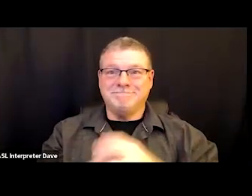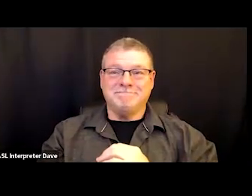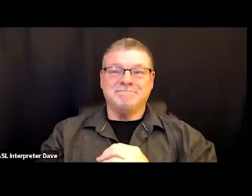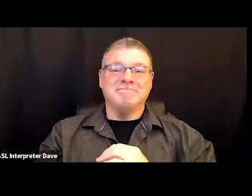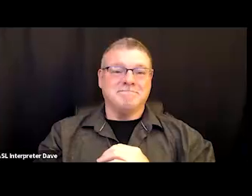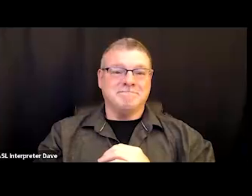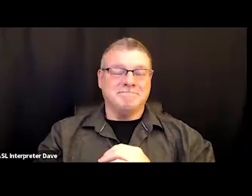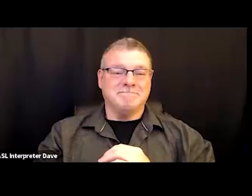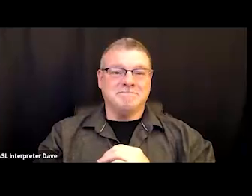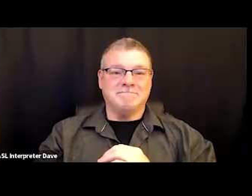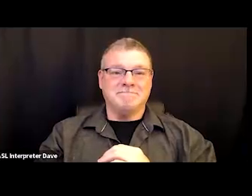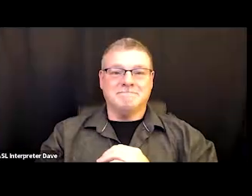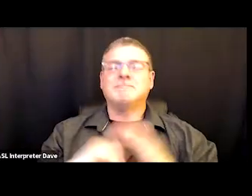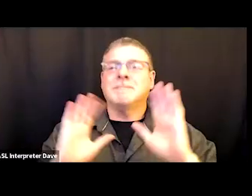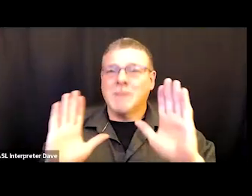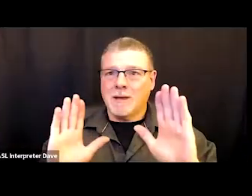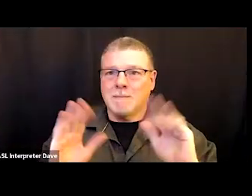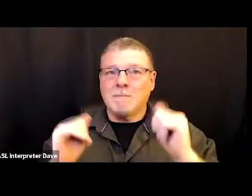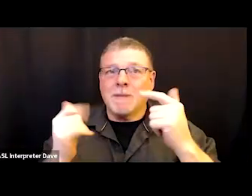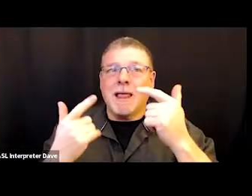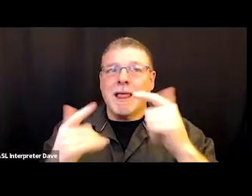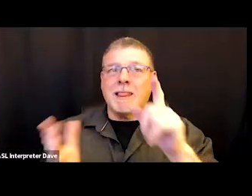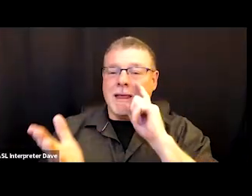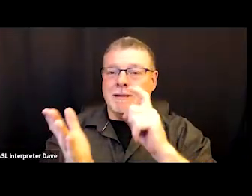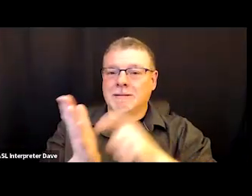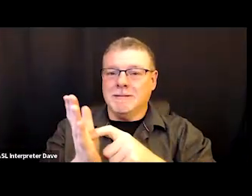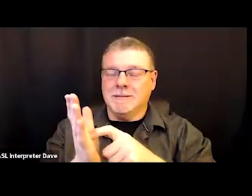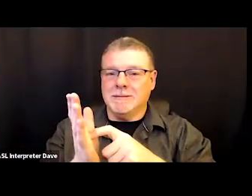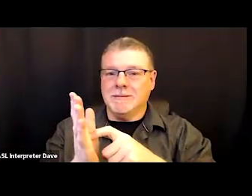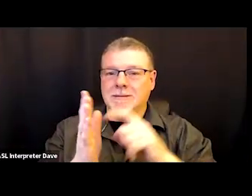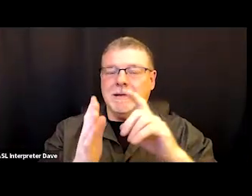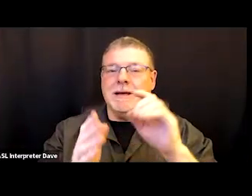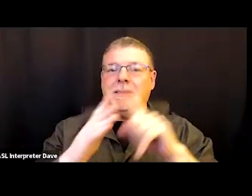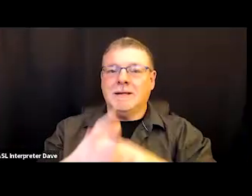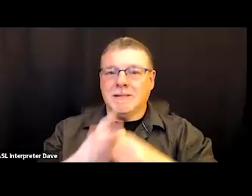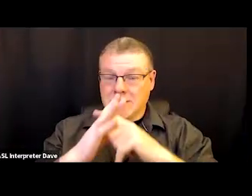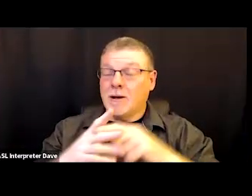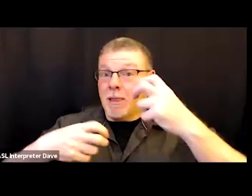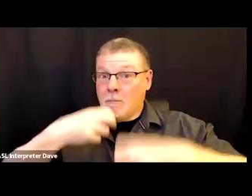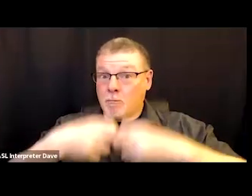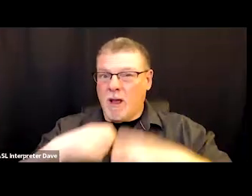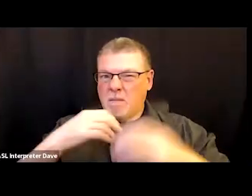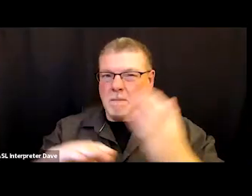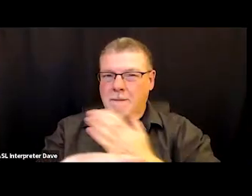So, let's start with the acknowledgement of the problem before we take on the solution.